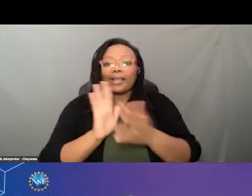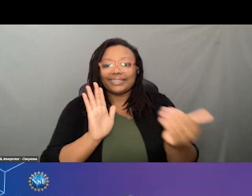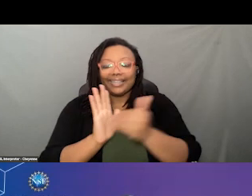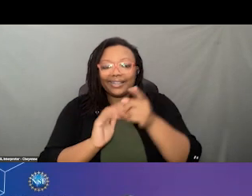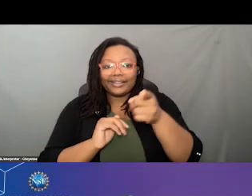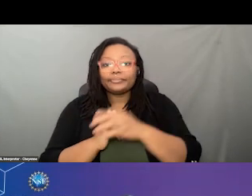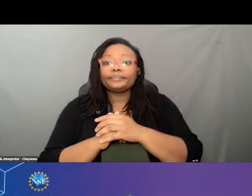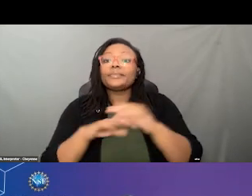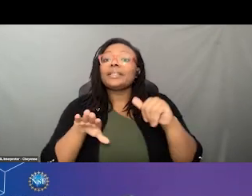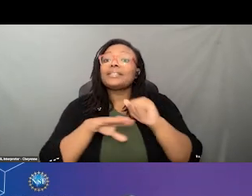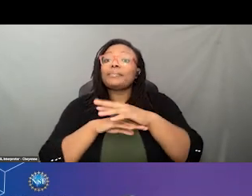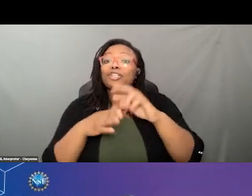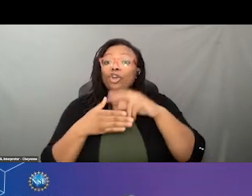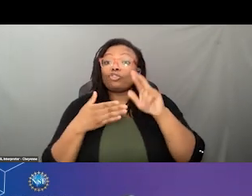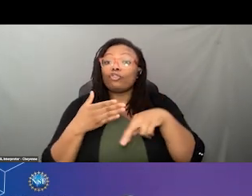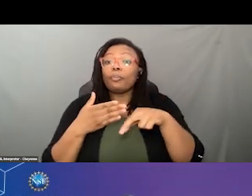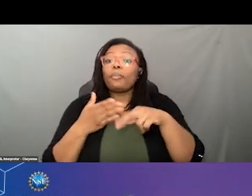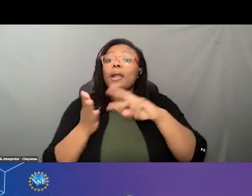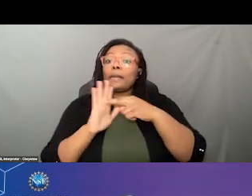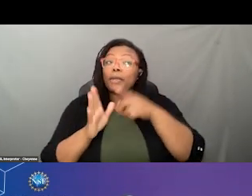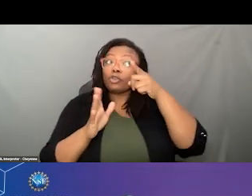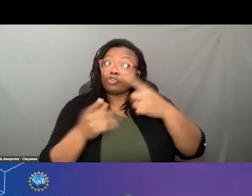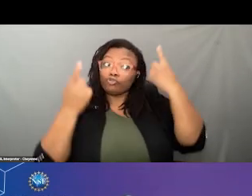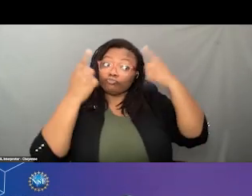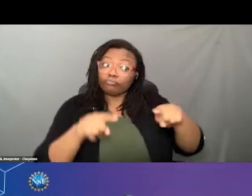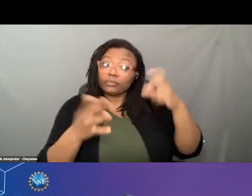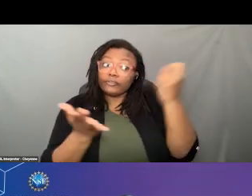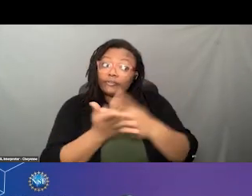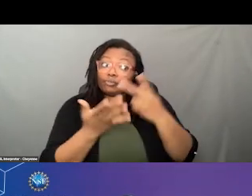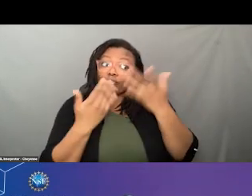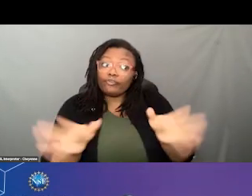Submission of these reports indicates that you've completed this project,